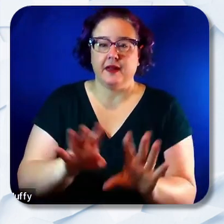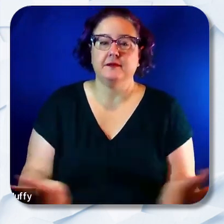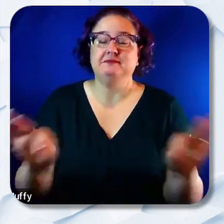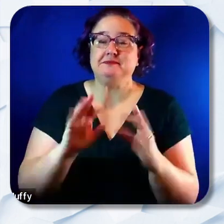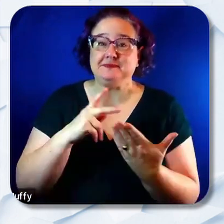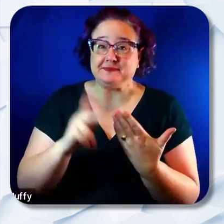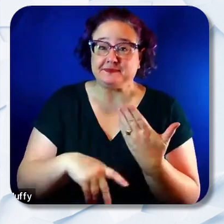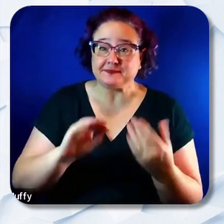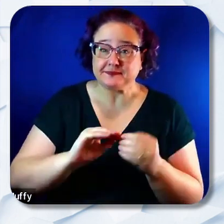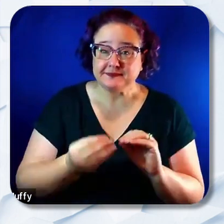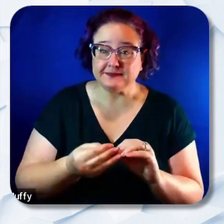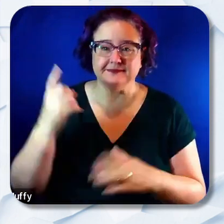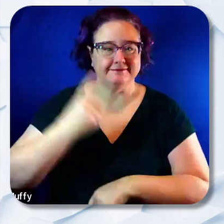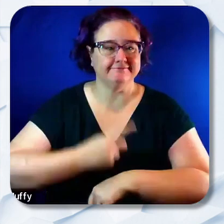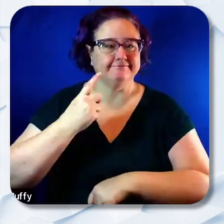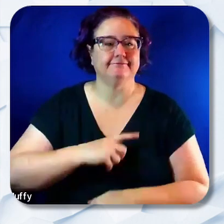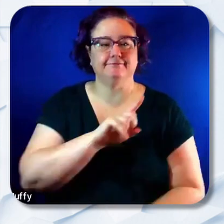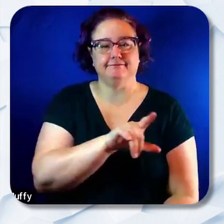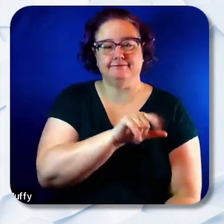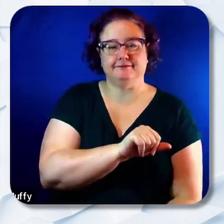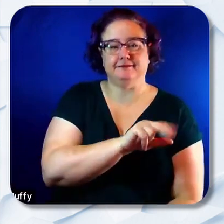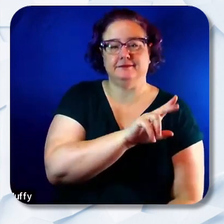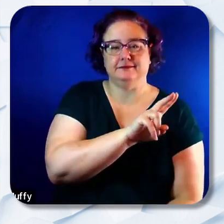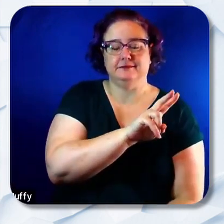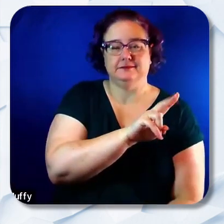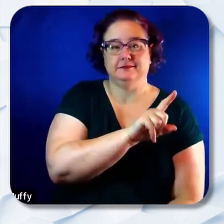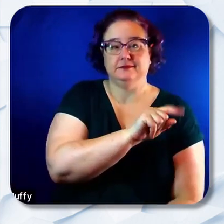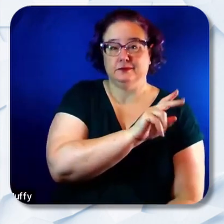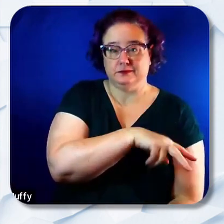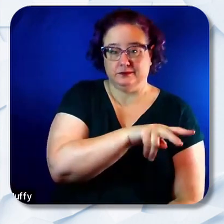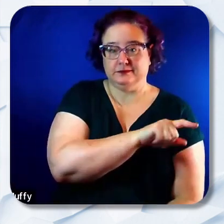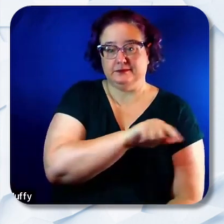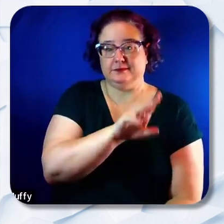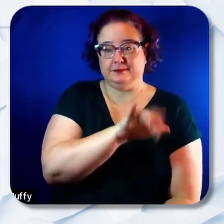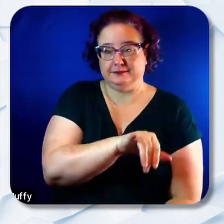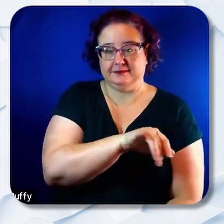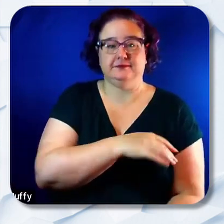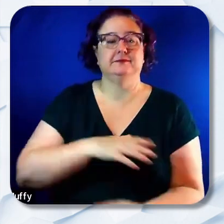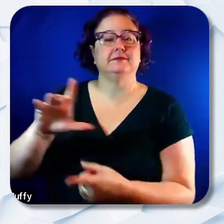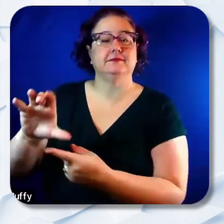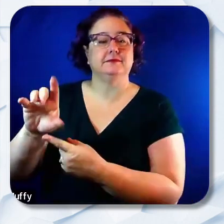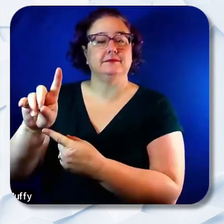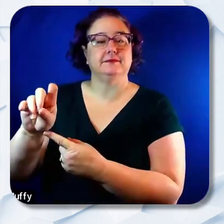First, between January and May of 2022, the CDE released all of the Educator Effectiveness